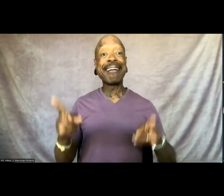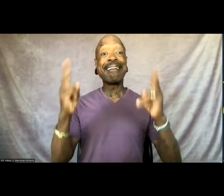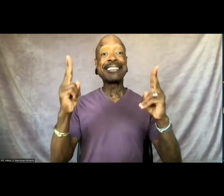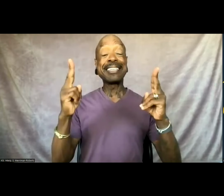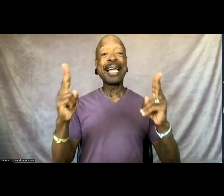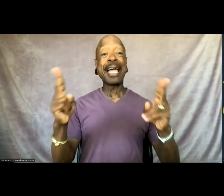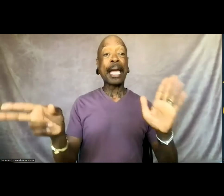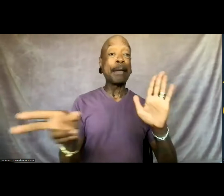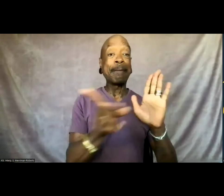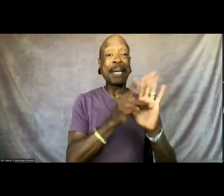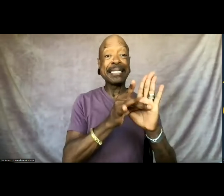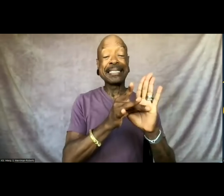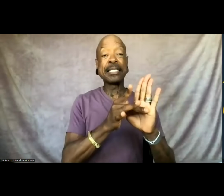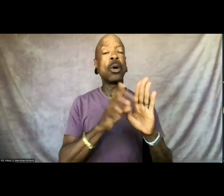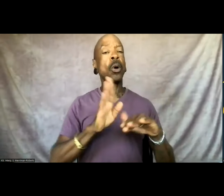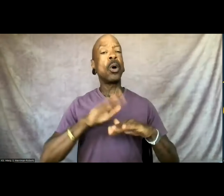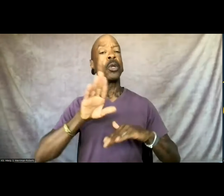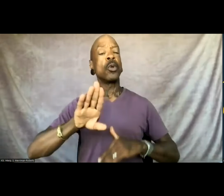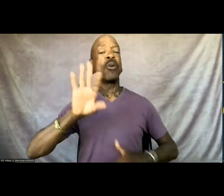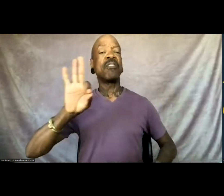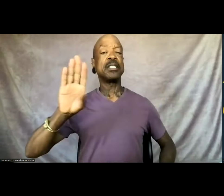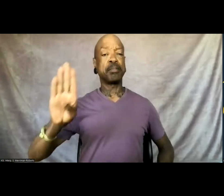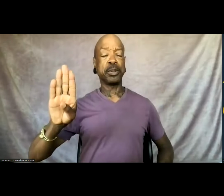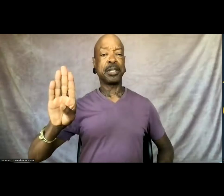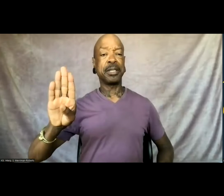I tagged justice and aging, CA